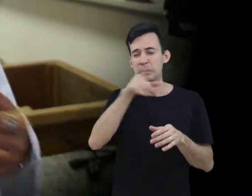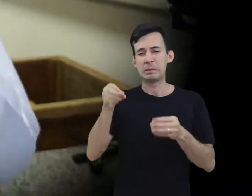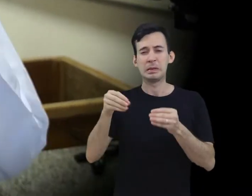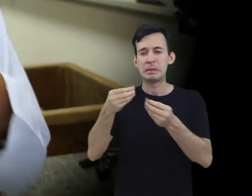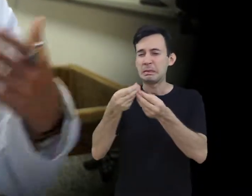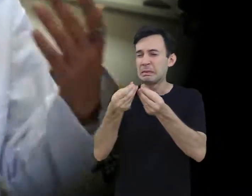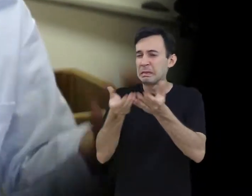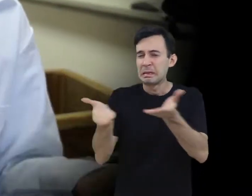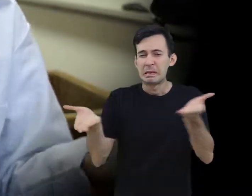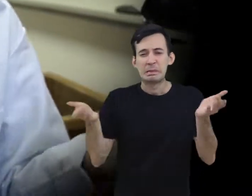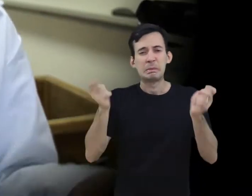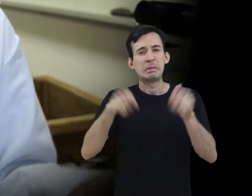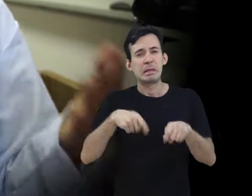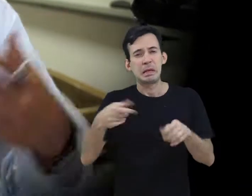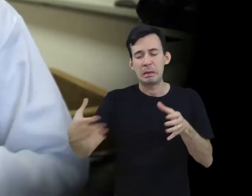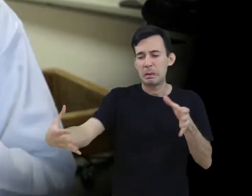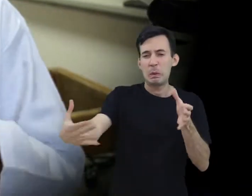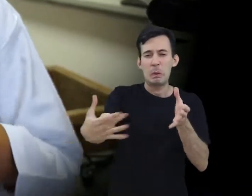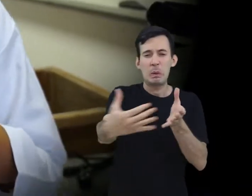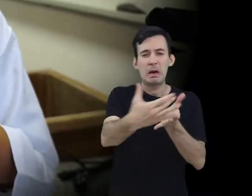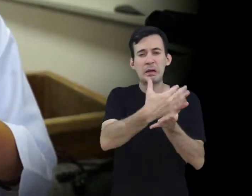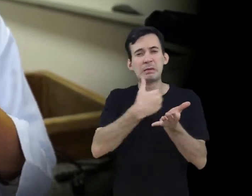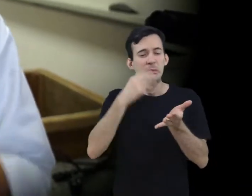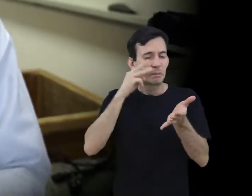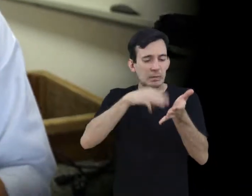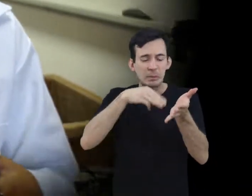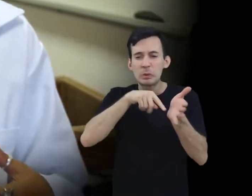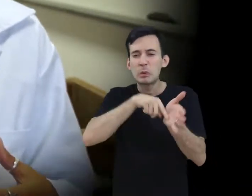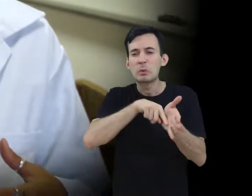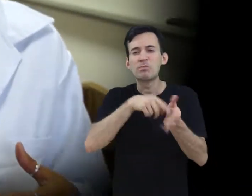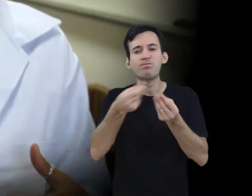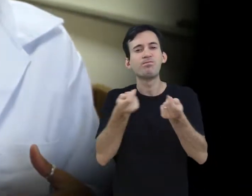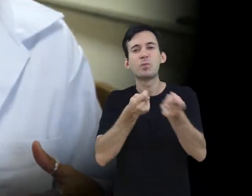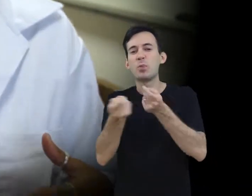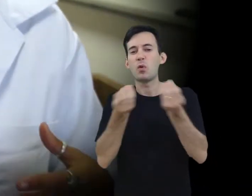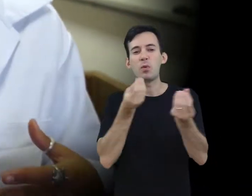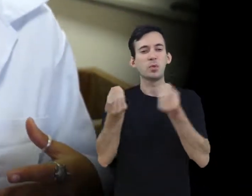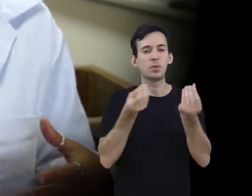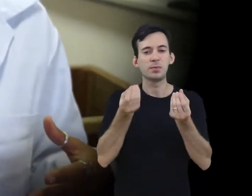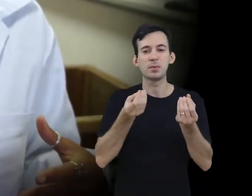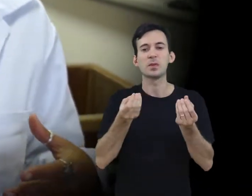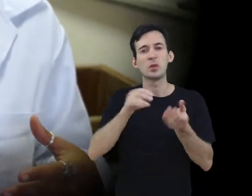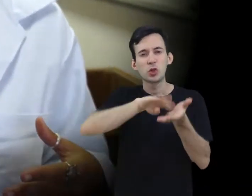the smaller they look like, the bigger the issue will be, higher are the ingestion risks,